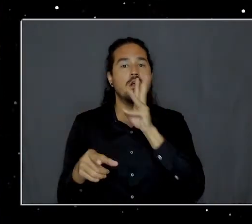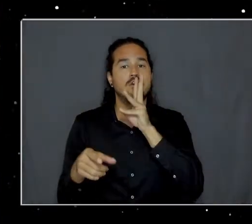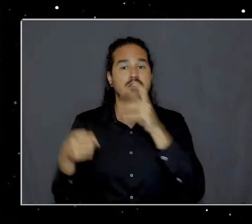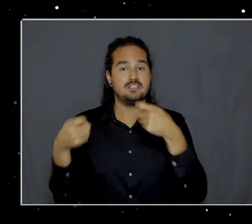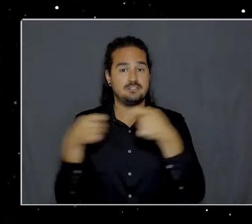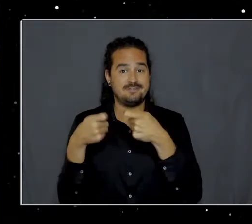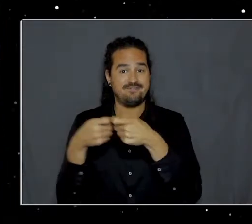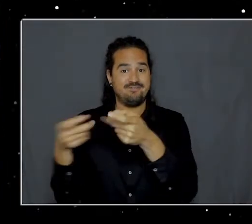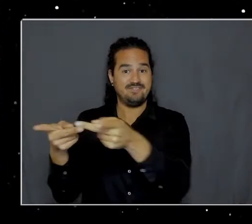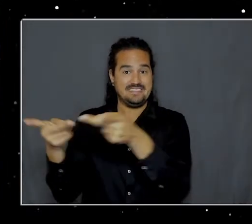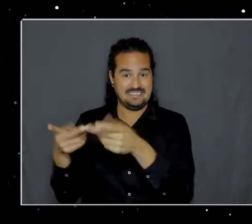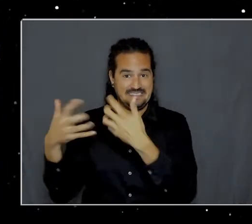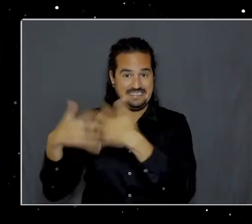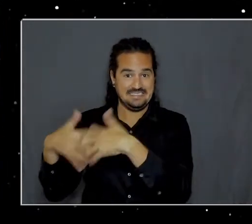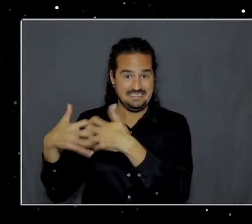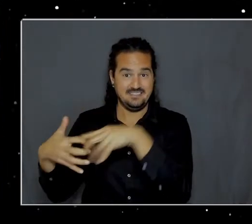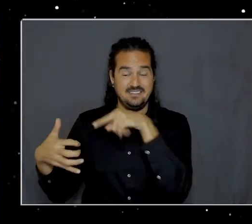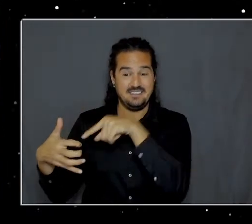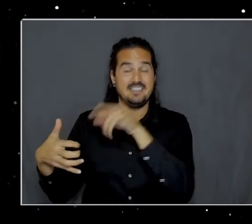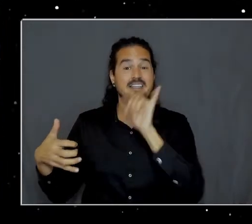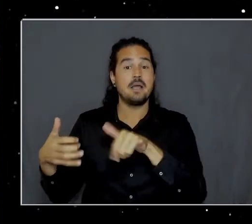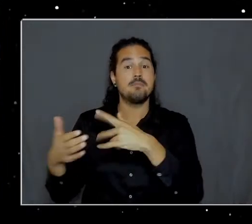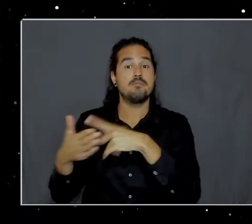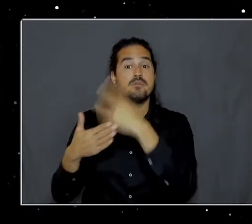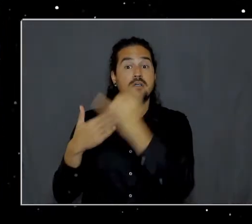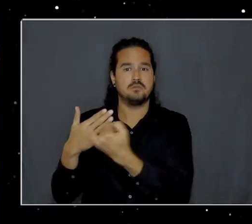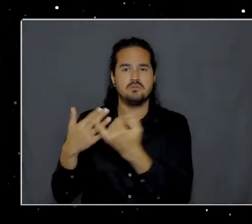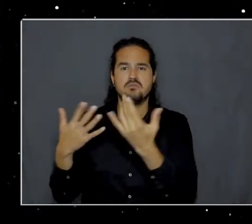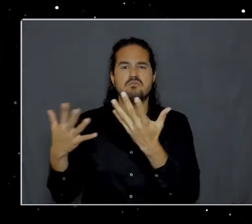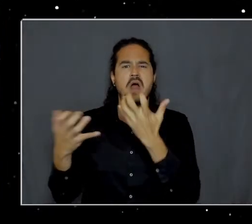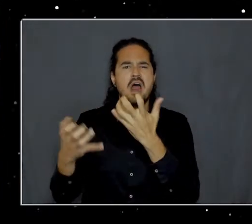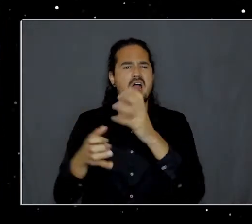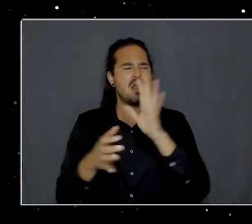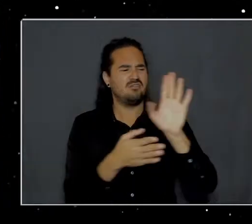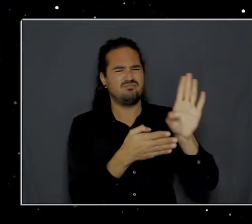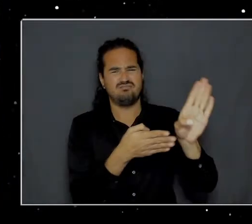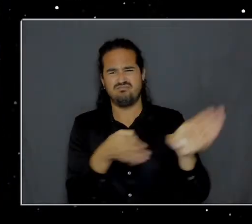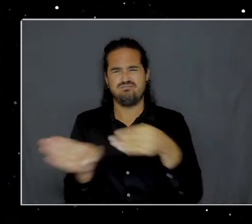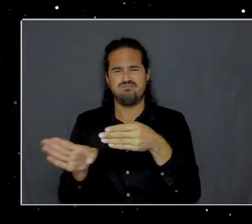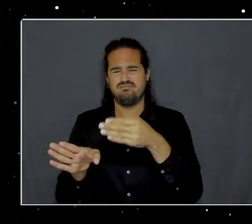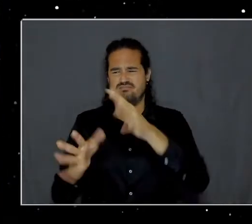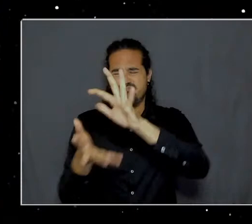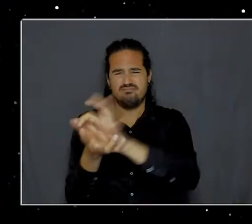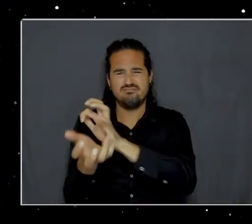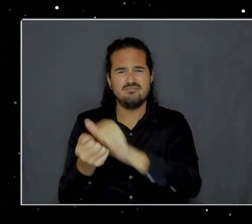THIS PROJECT ALLOWED BLASTING AND RENOVATIONS OF THE PLANT